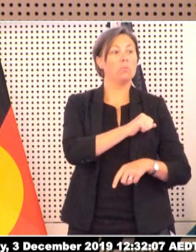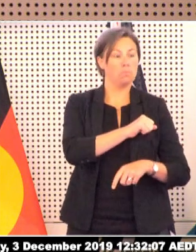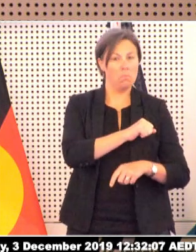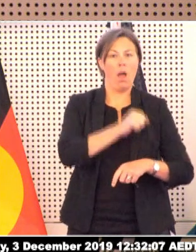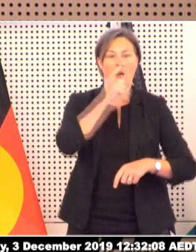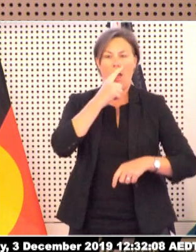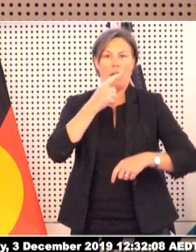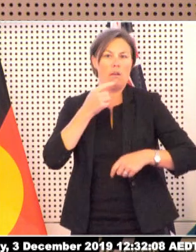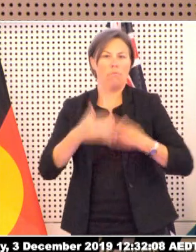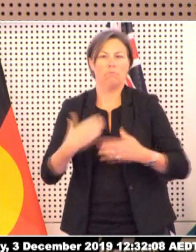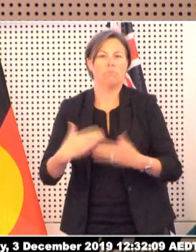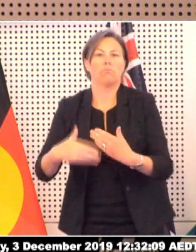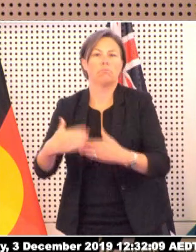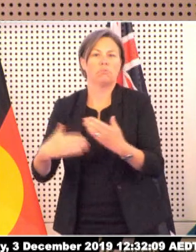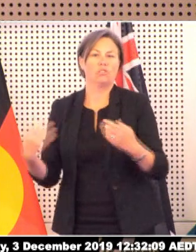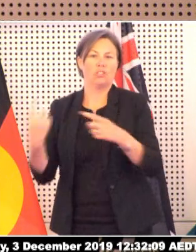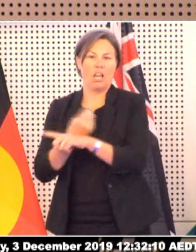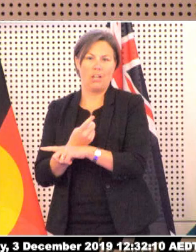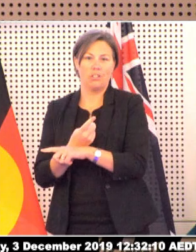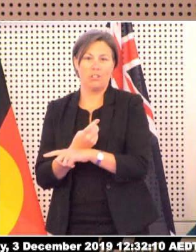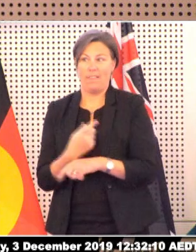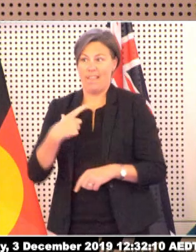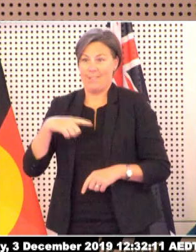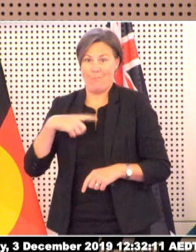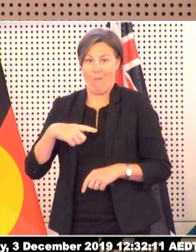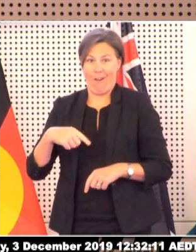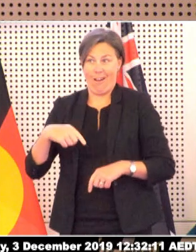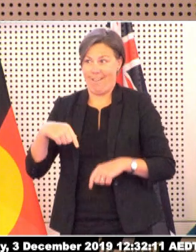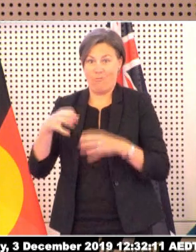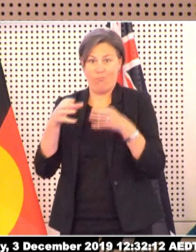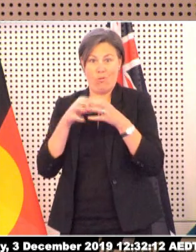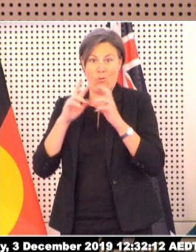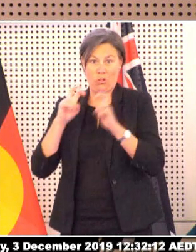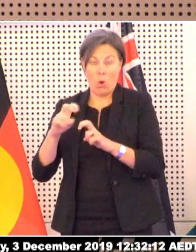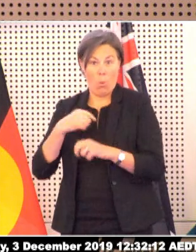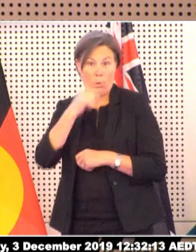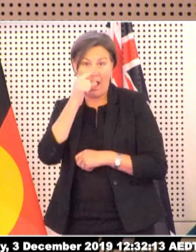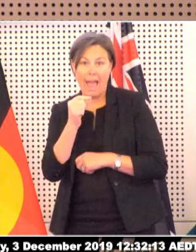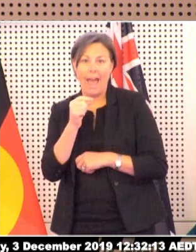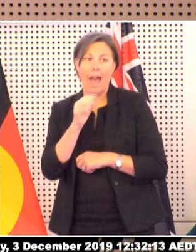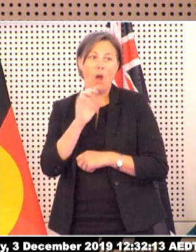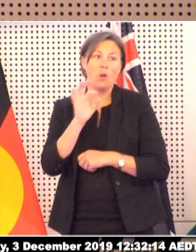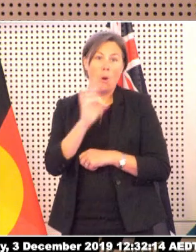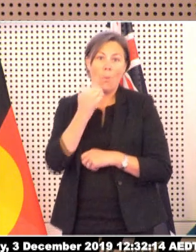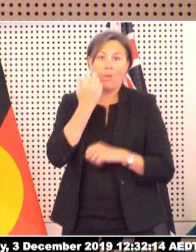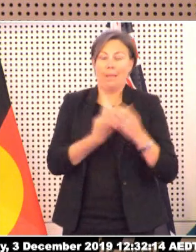And that’s what Royal Commissions can do. They don’t always do it but they can sometimes.